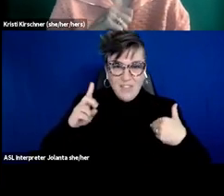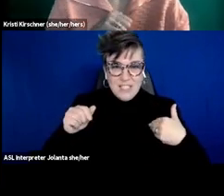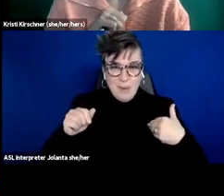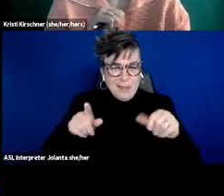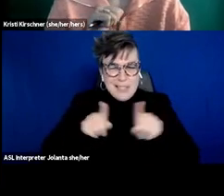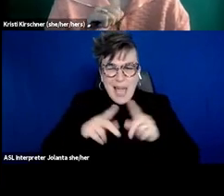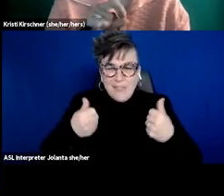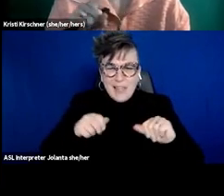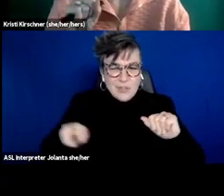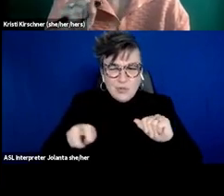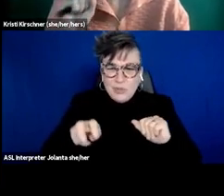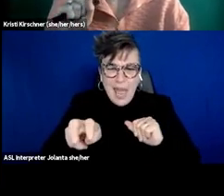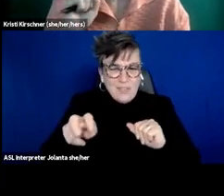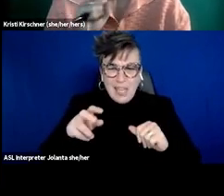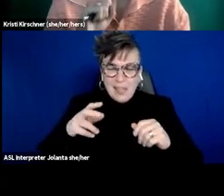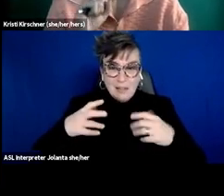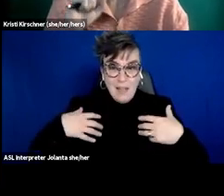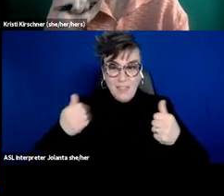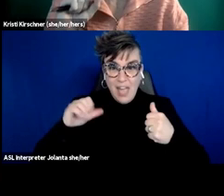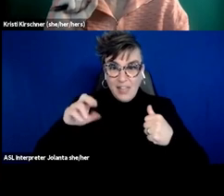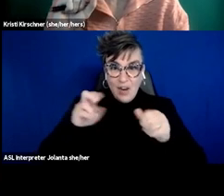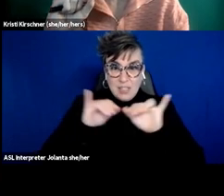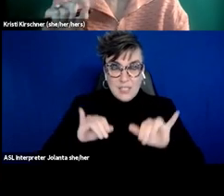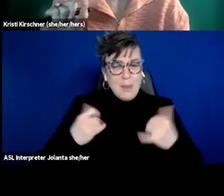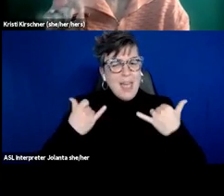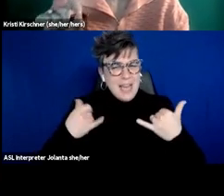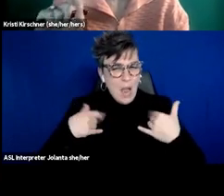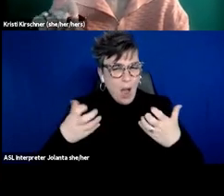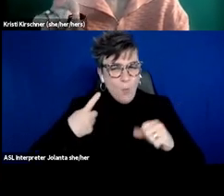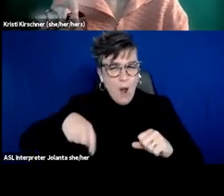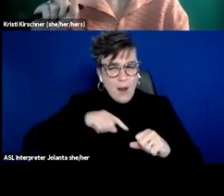to navigate the health care system. Now I’m going to have to have us reflect a little